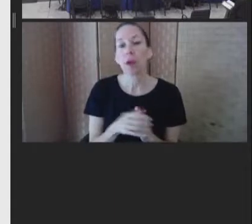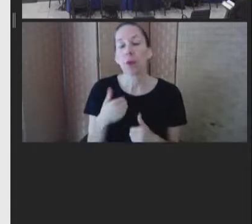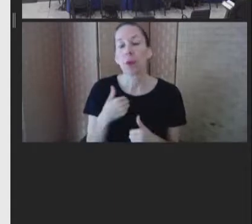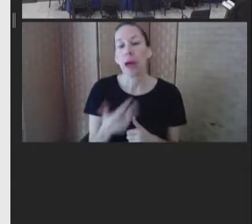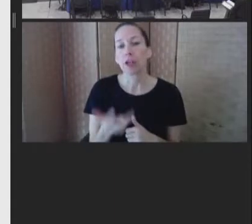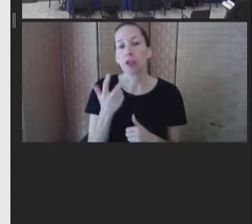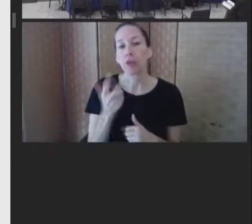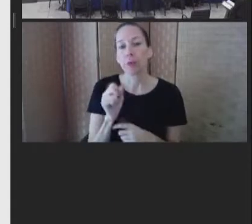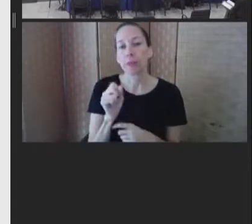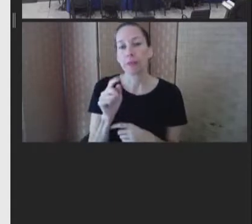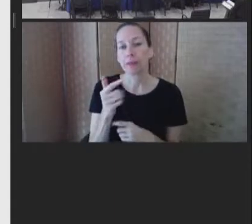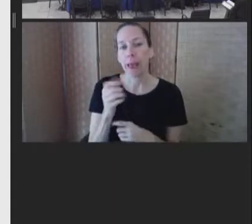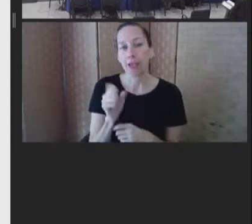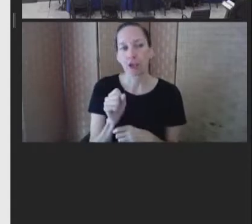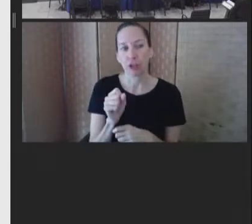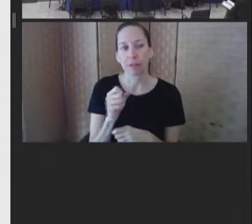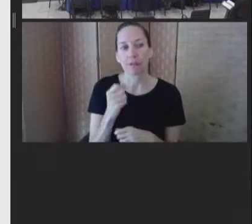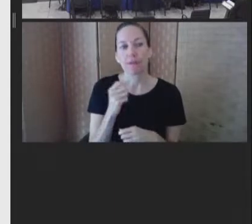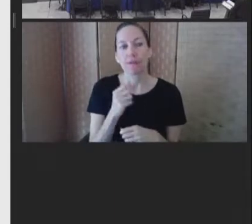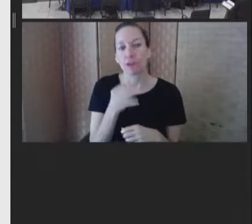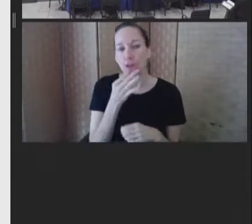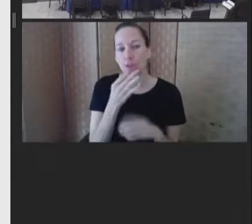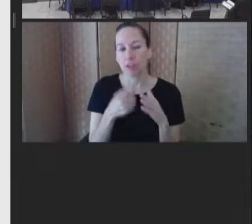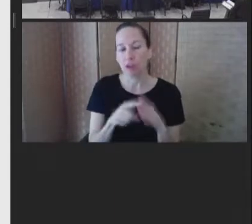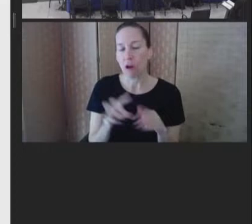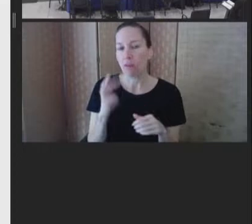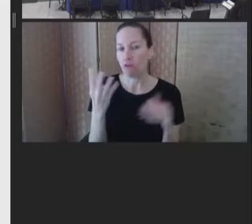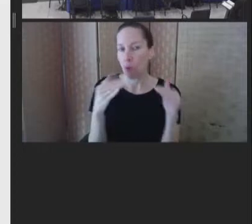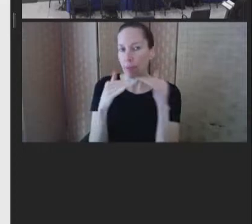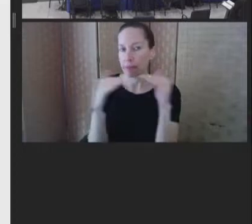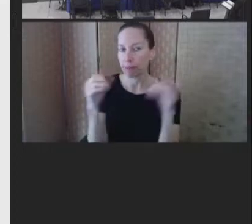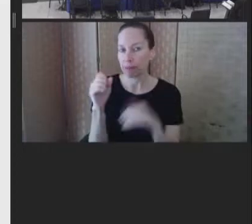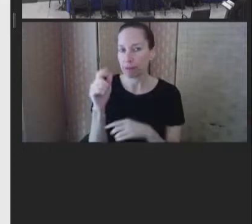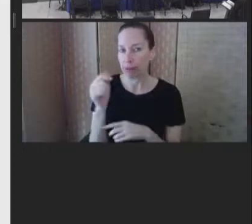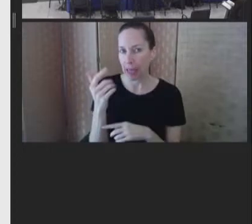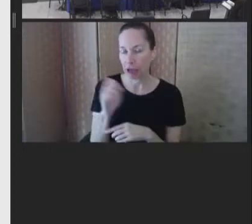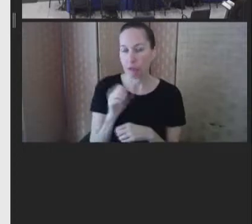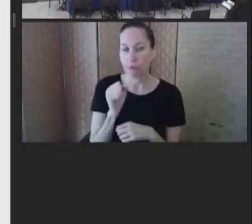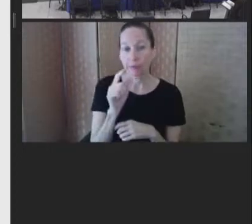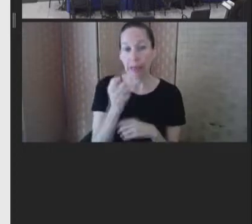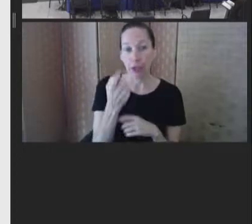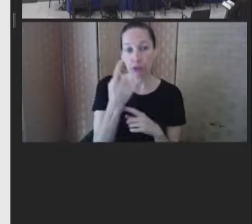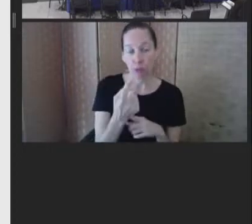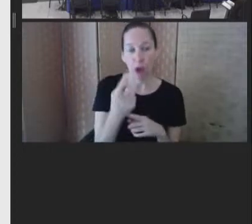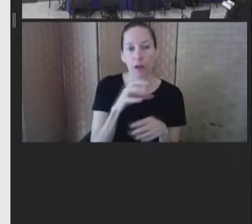and we're about to start the fourth stage. So, we had stage one that included Moderna products,